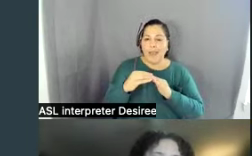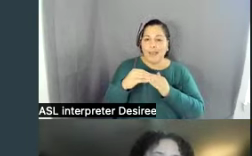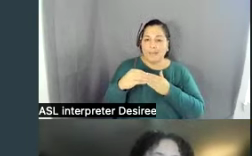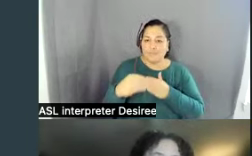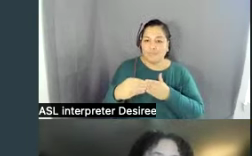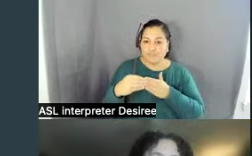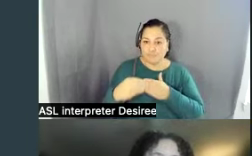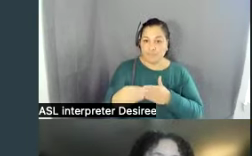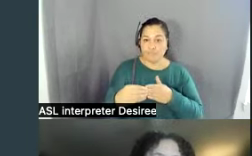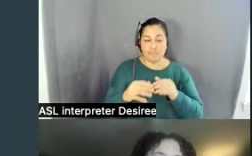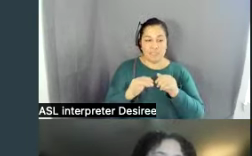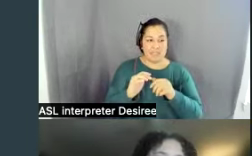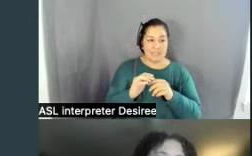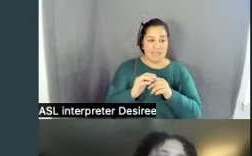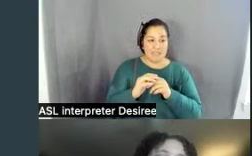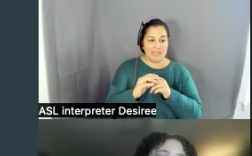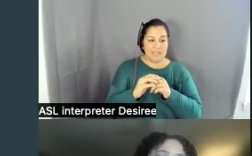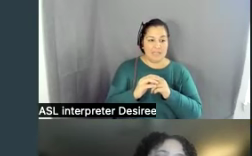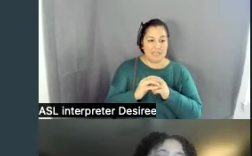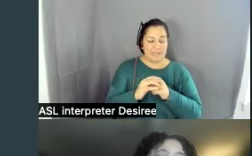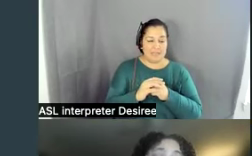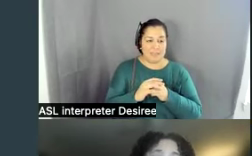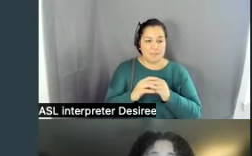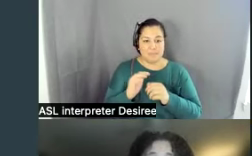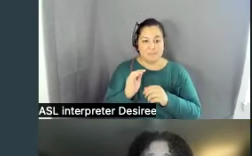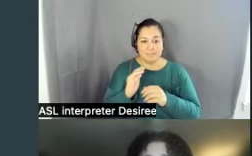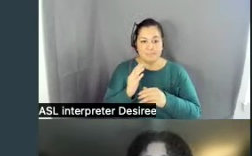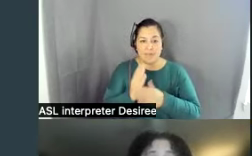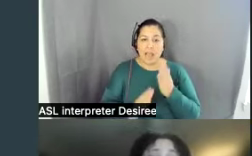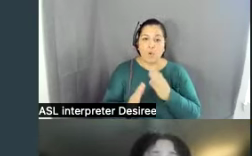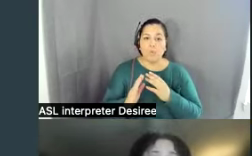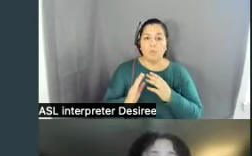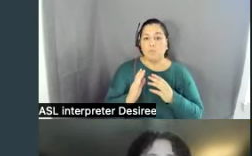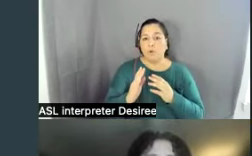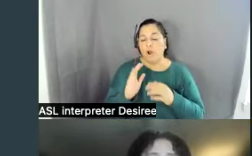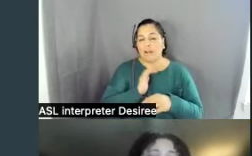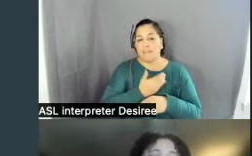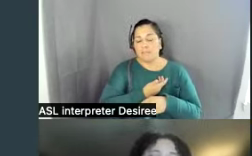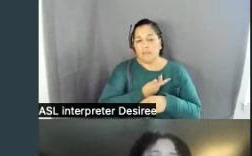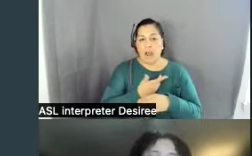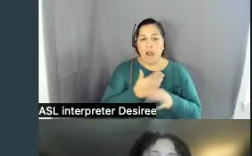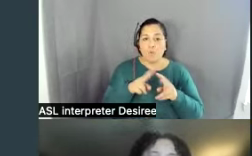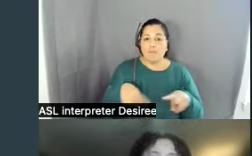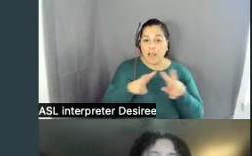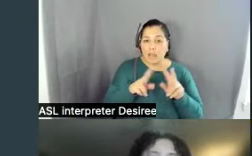and practices and politics. So, in, you know, in Chicago, we are really thinking about